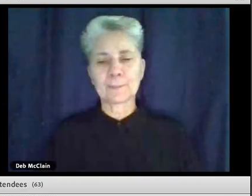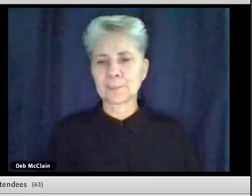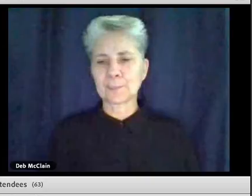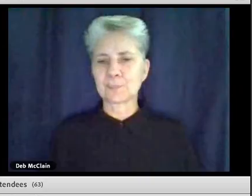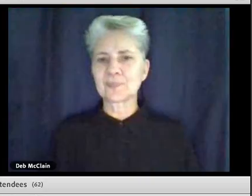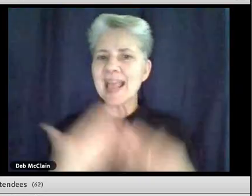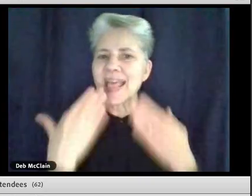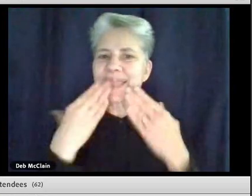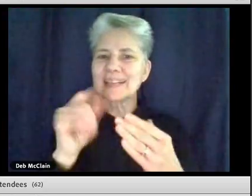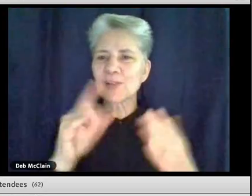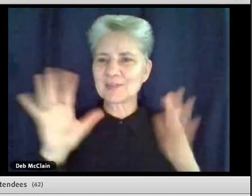Thank you, Stephanie. Thank you.